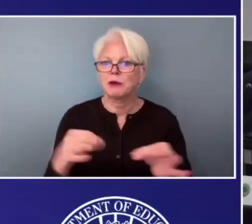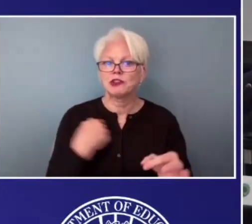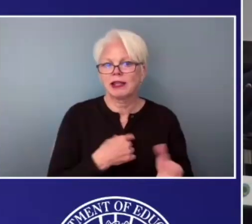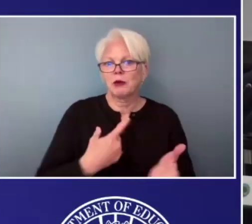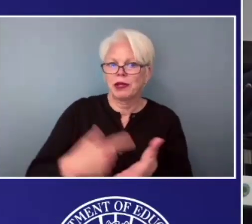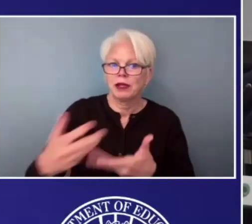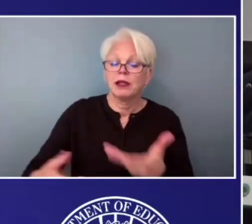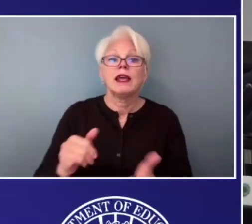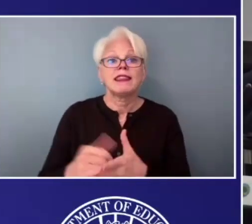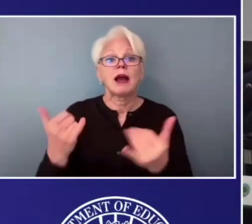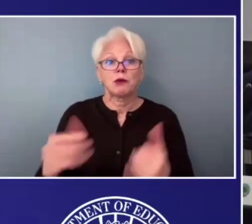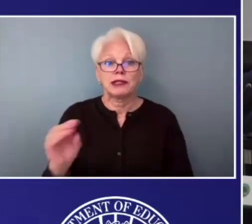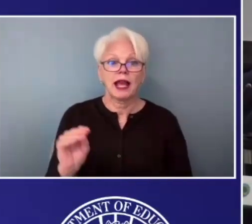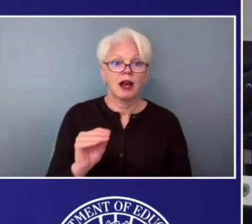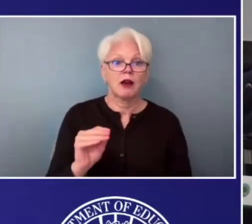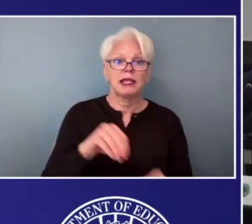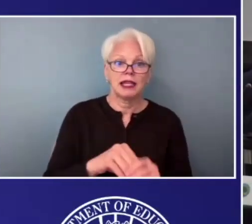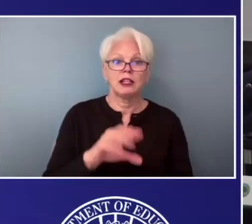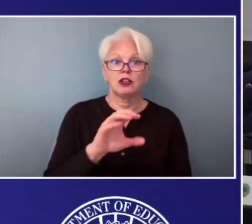(o)(3). So subparagraph (o)(3).